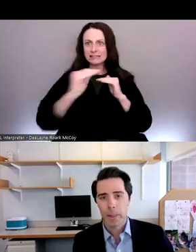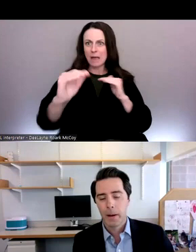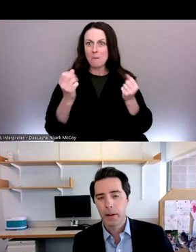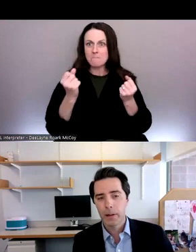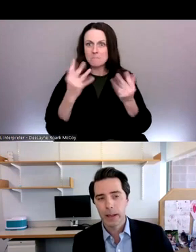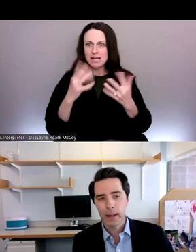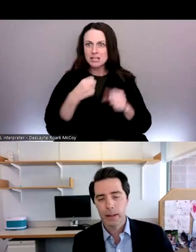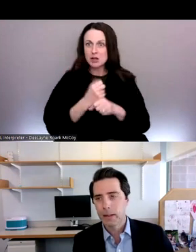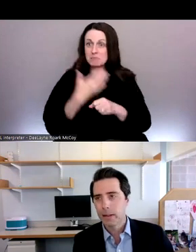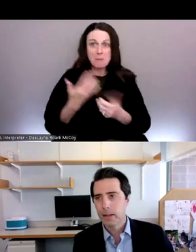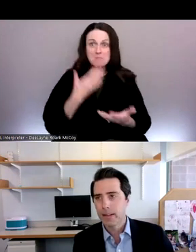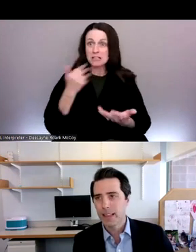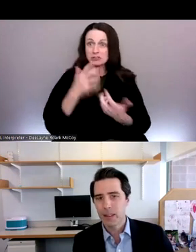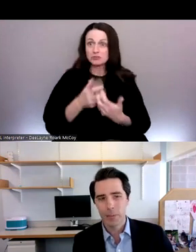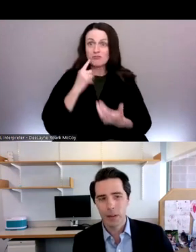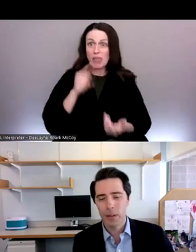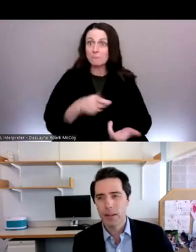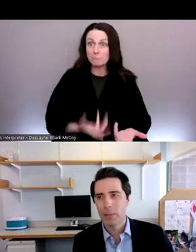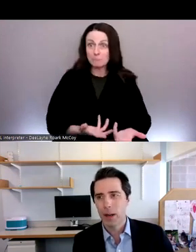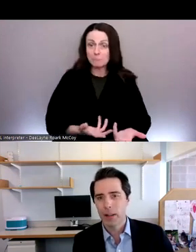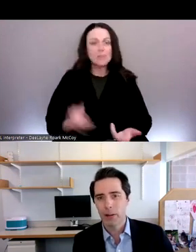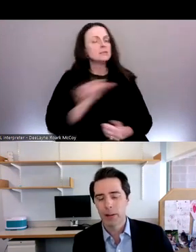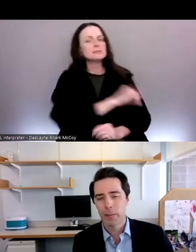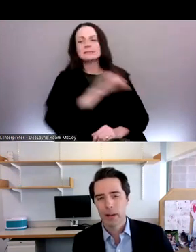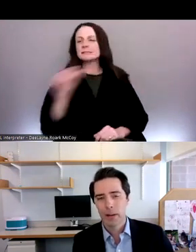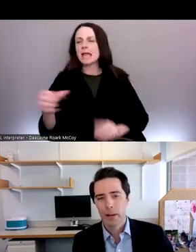on the other hand this same symptom the